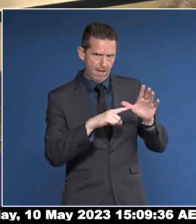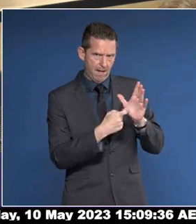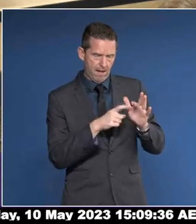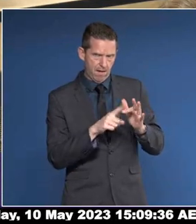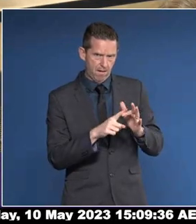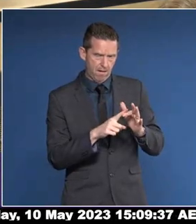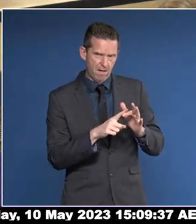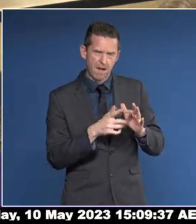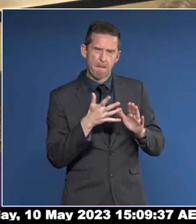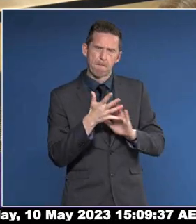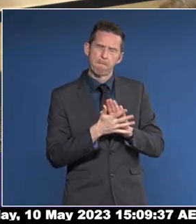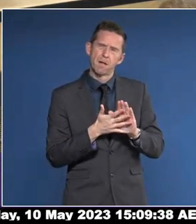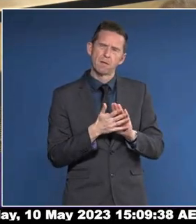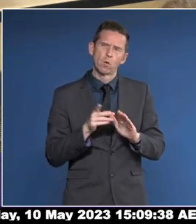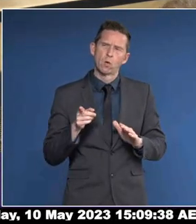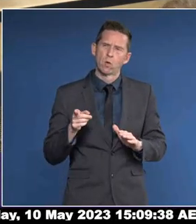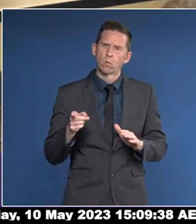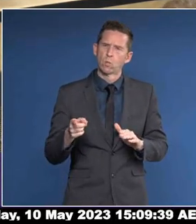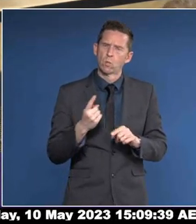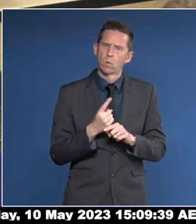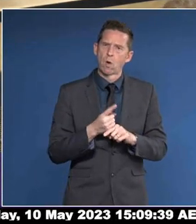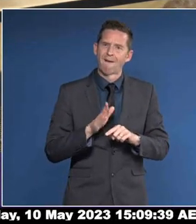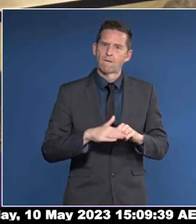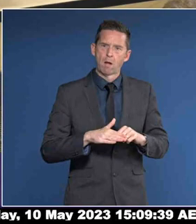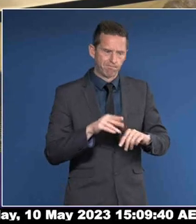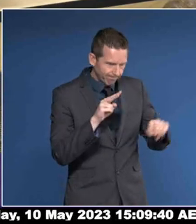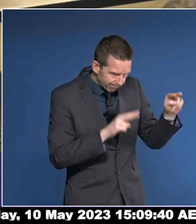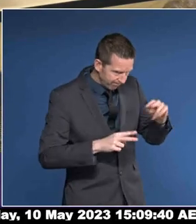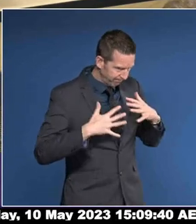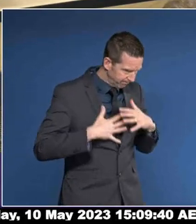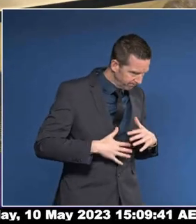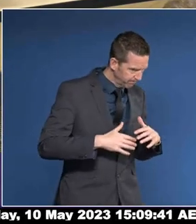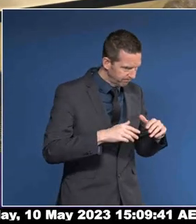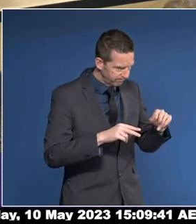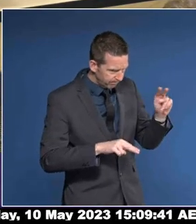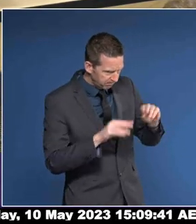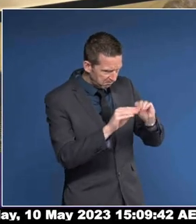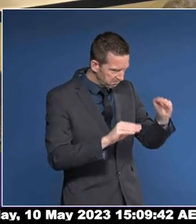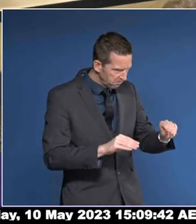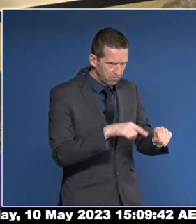physical engagement and examination of the client, the patient? Yes, that's what we're talking about.